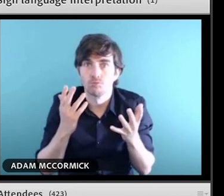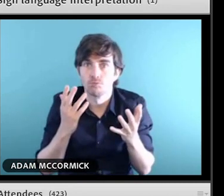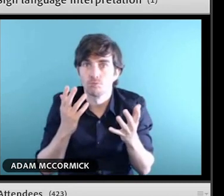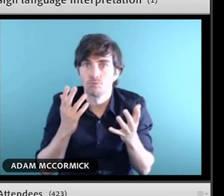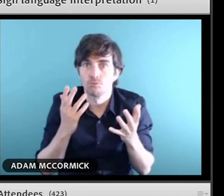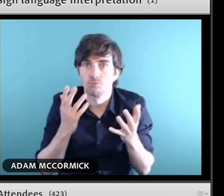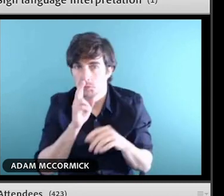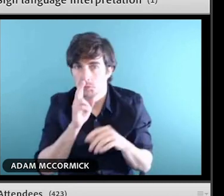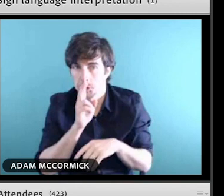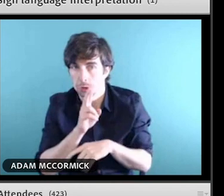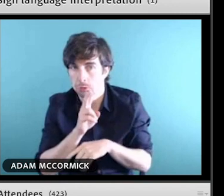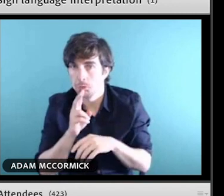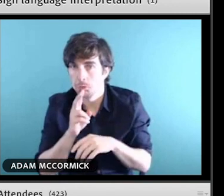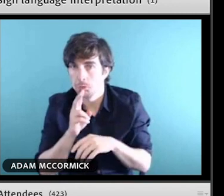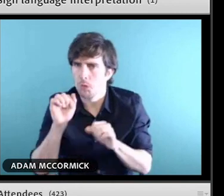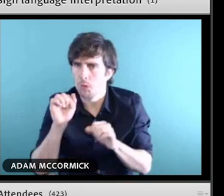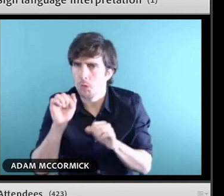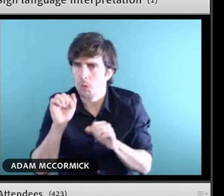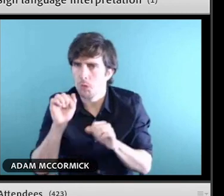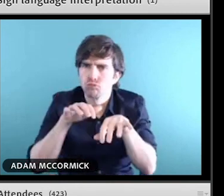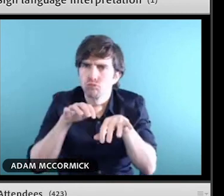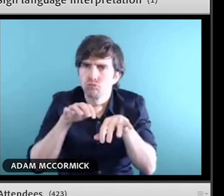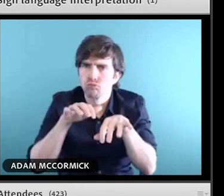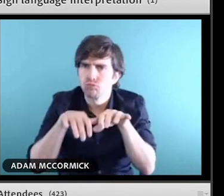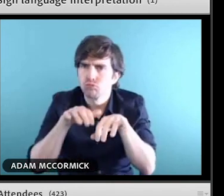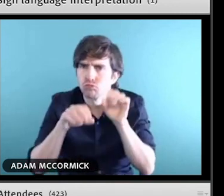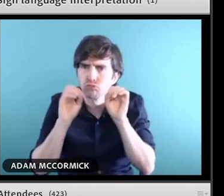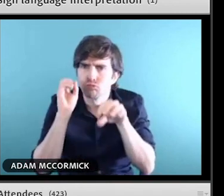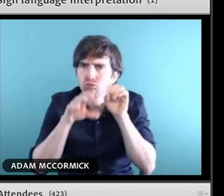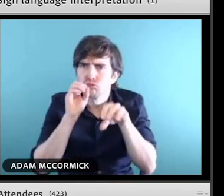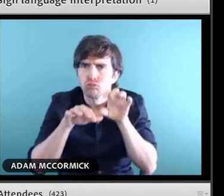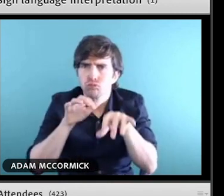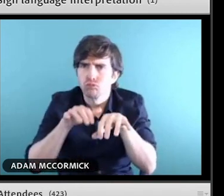to be very much the theme of this webinar where we'll be hearing a lot of examples of